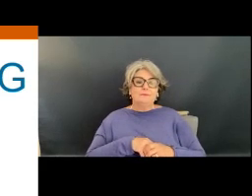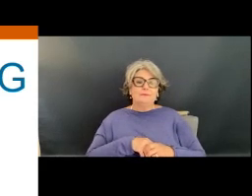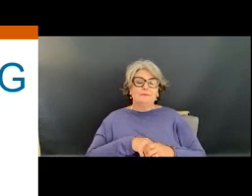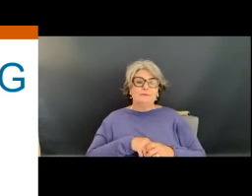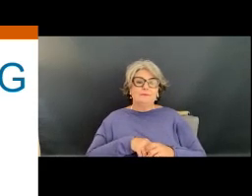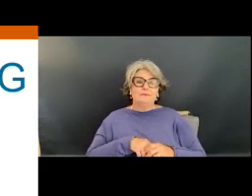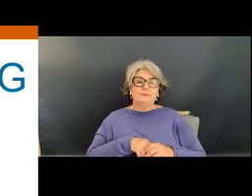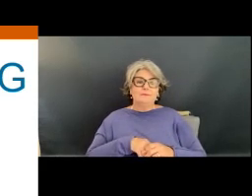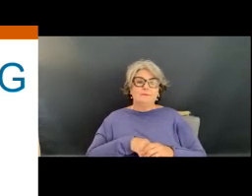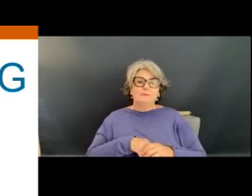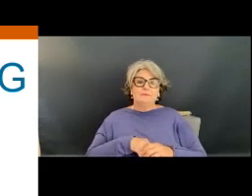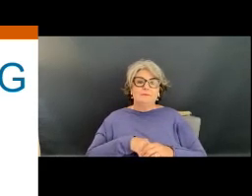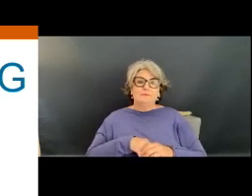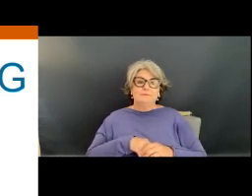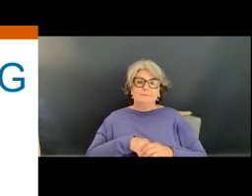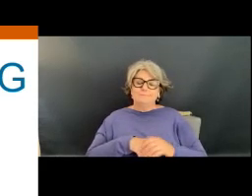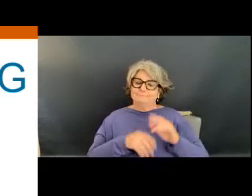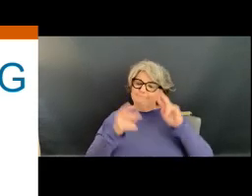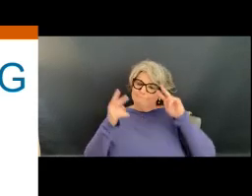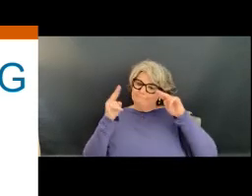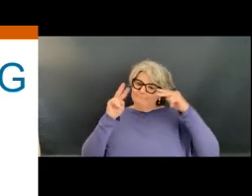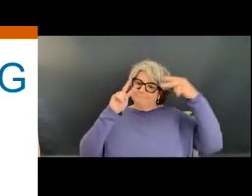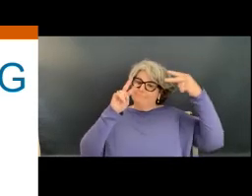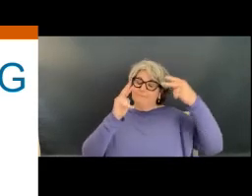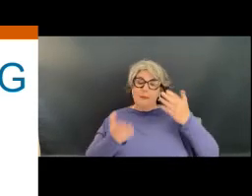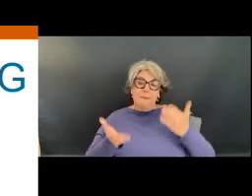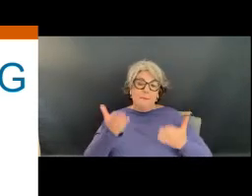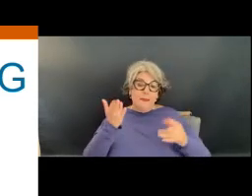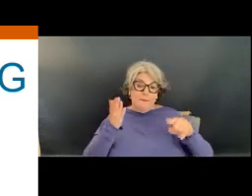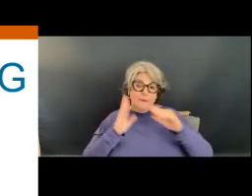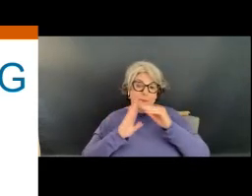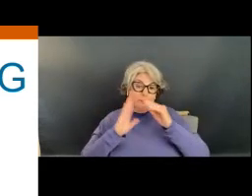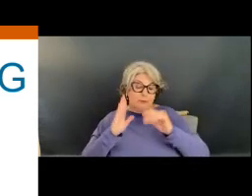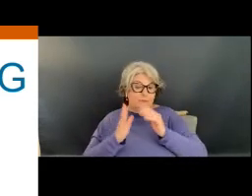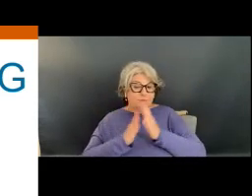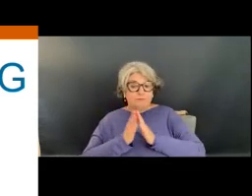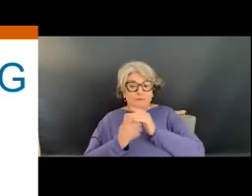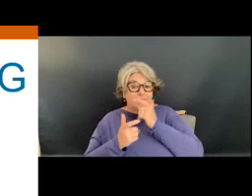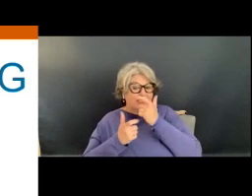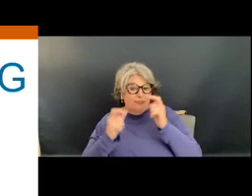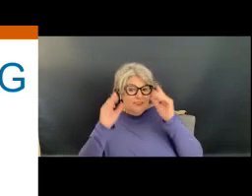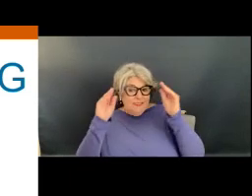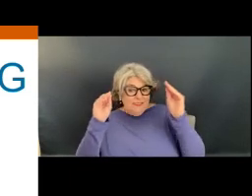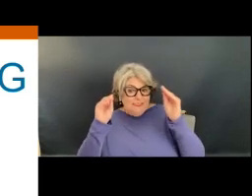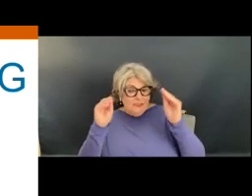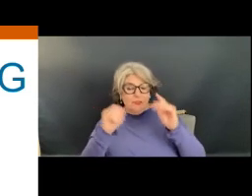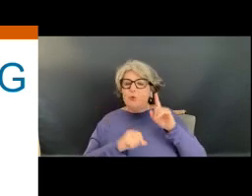And there is a misconception out there that maybe these students are not interested in teaching. We hear this all the time.